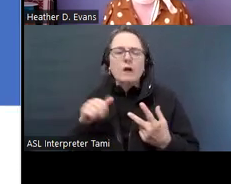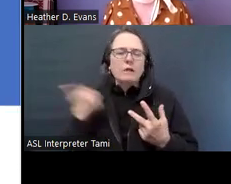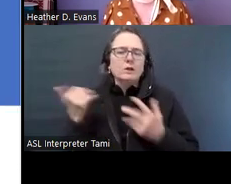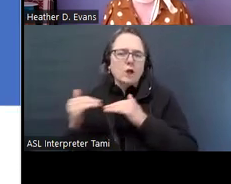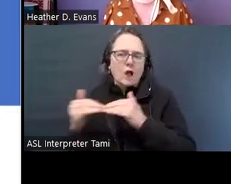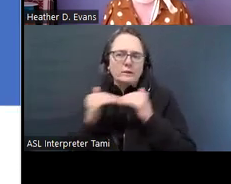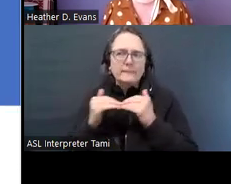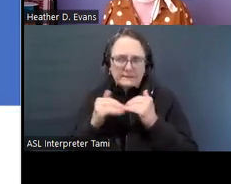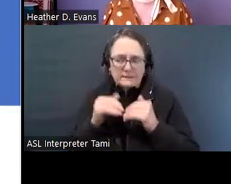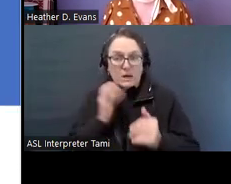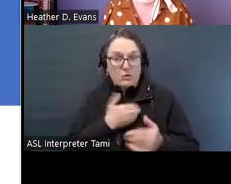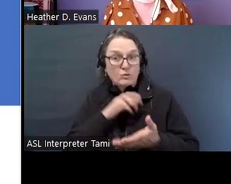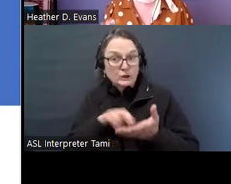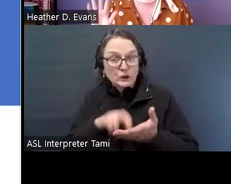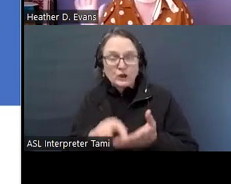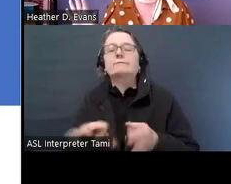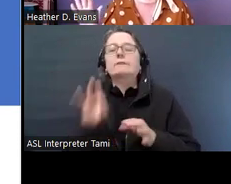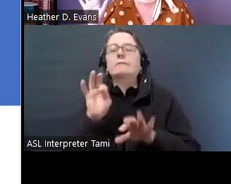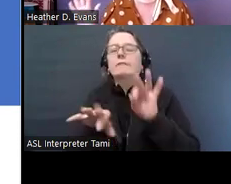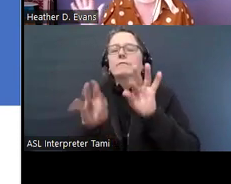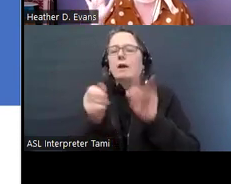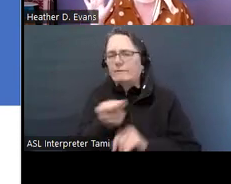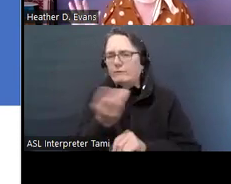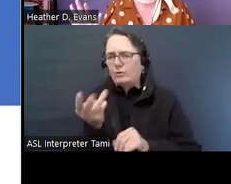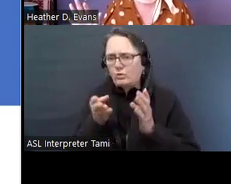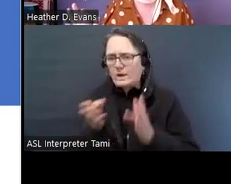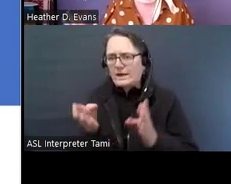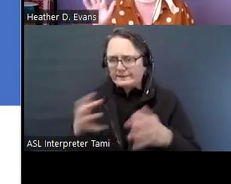And so we're gonna give you just five broad tips